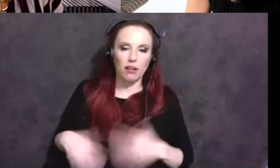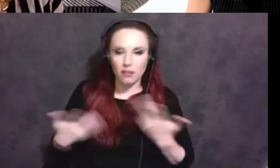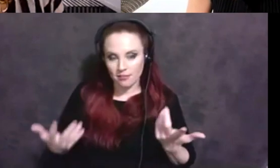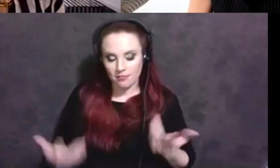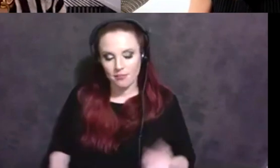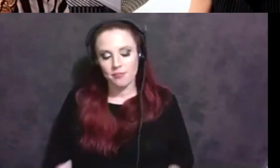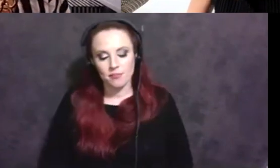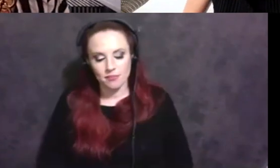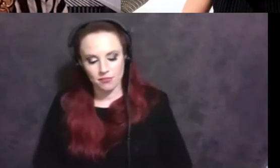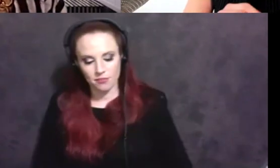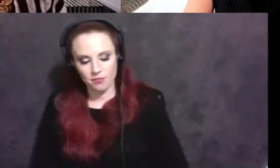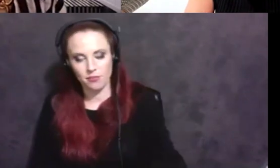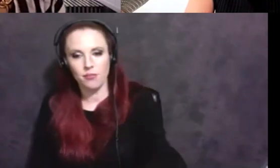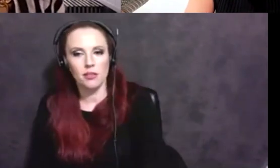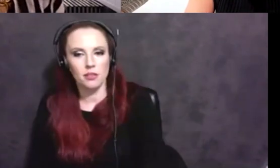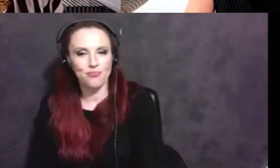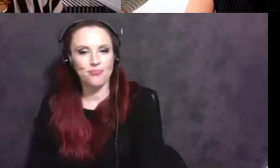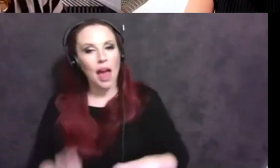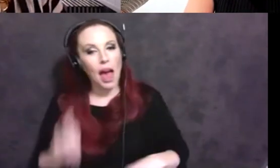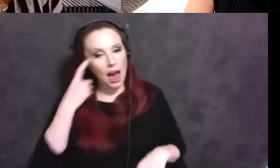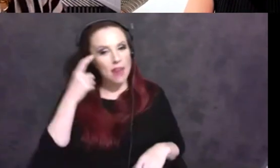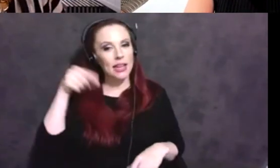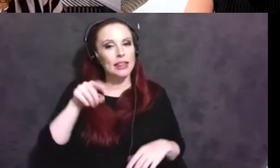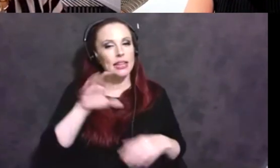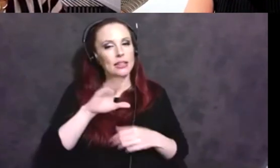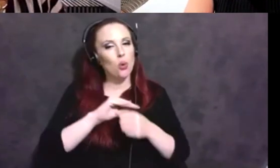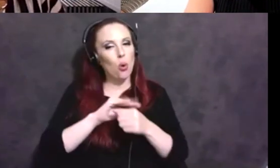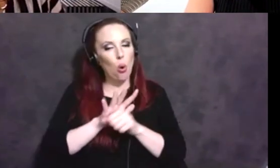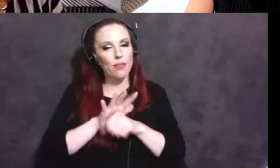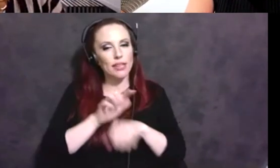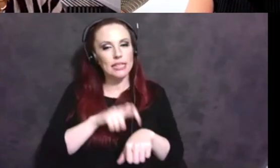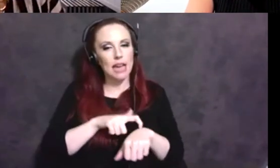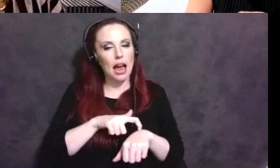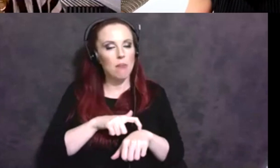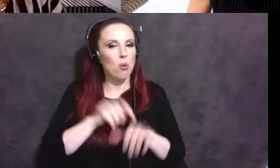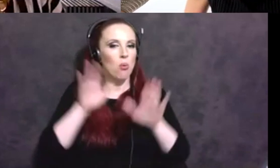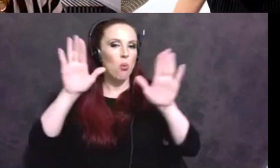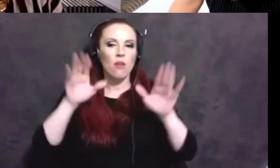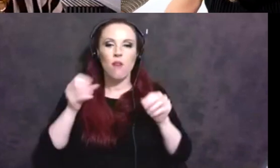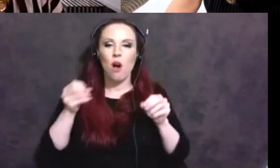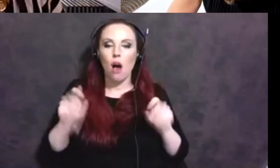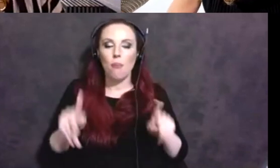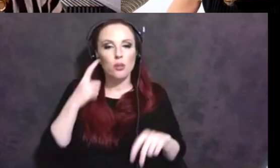way to address the addressing of the hippie dippy stuff?